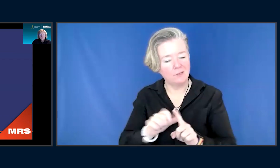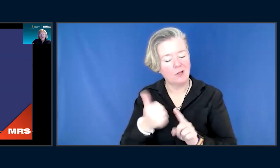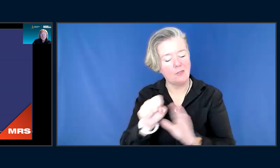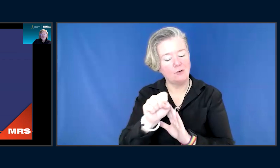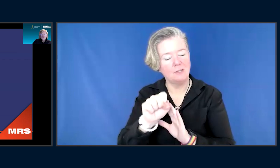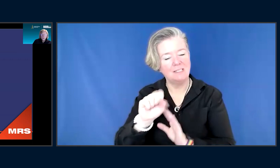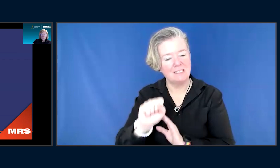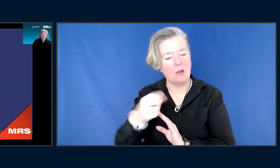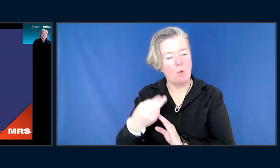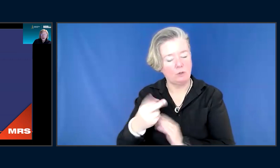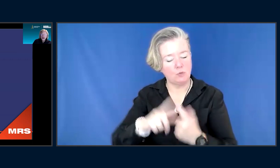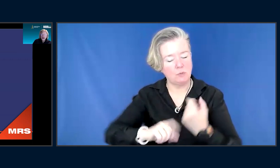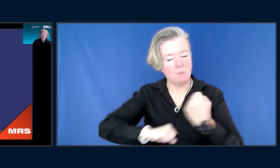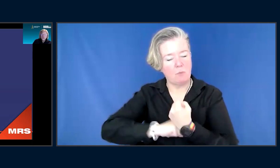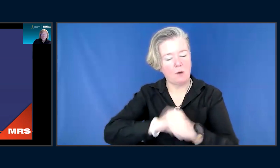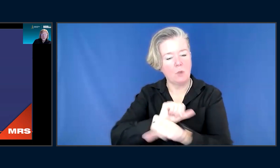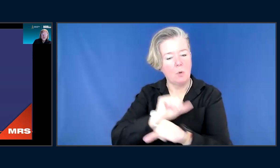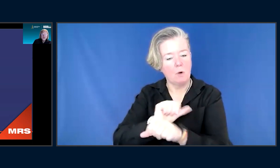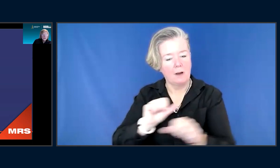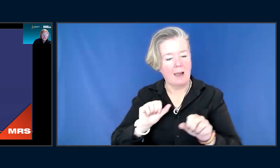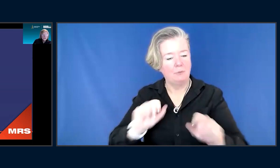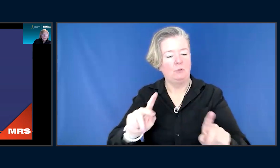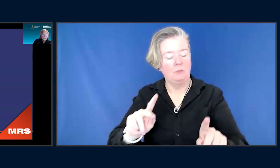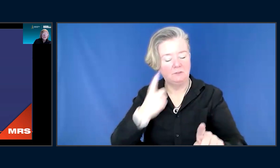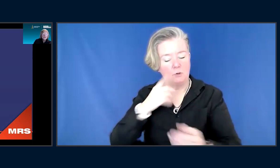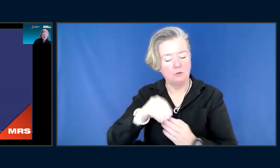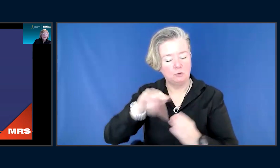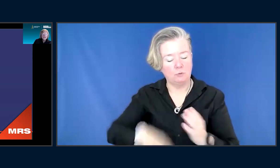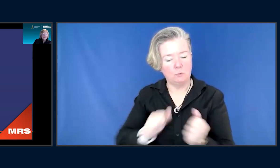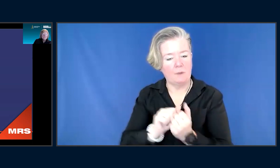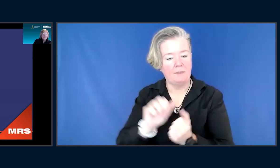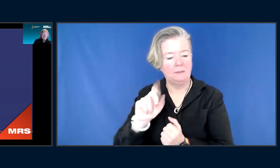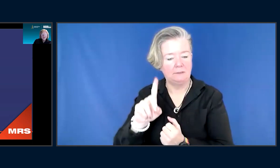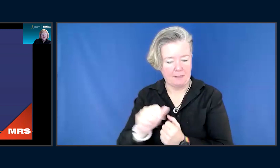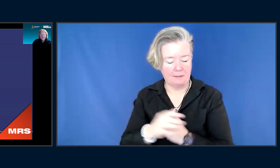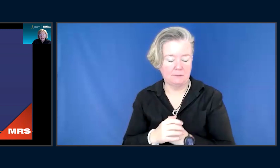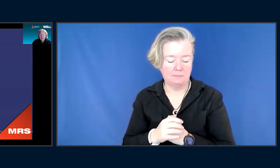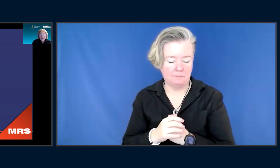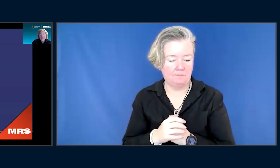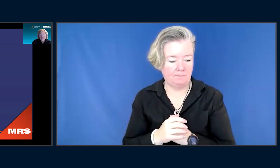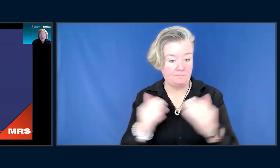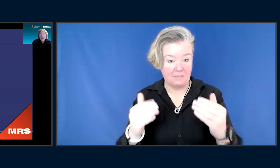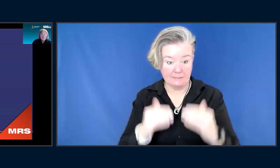various other stakeholders to support the work opportunities for students with disabilities.